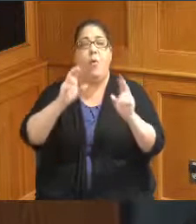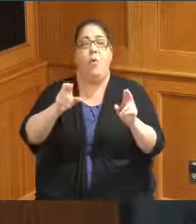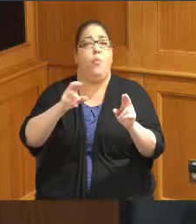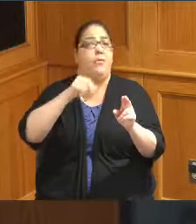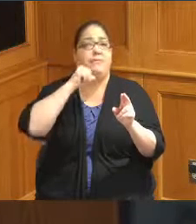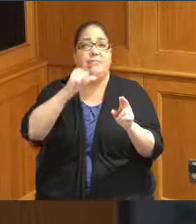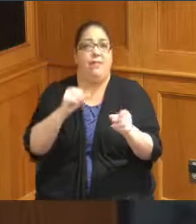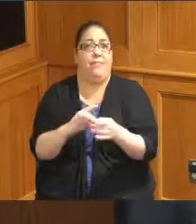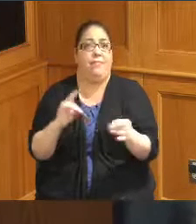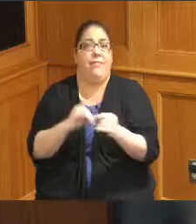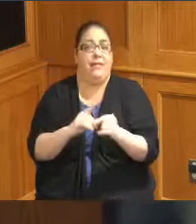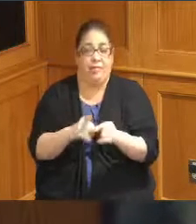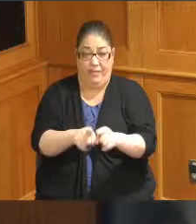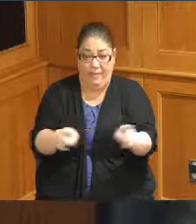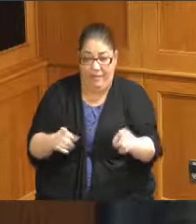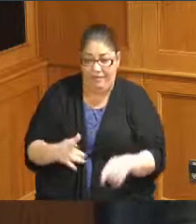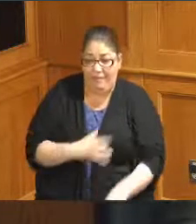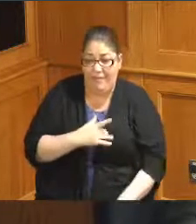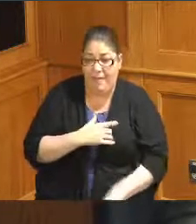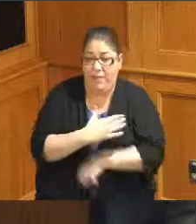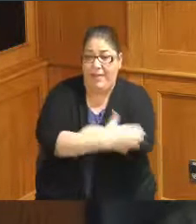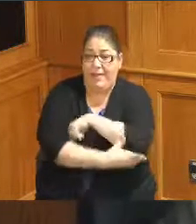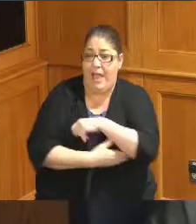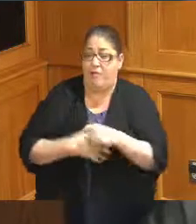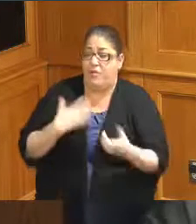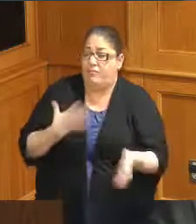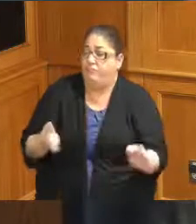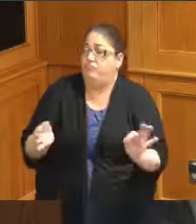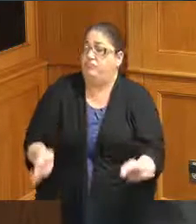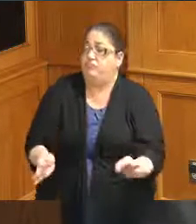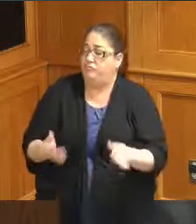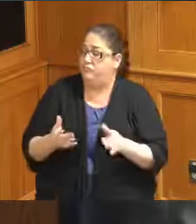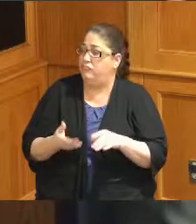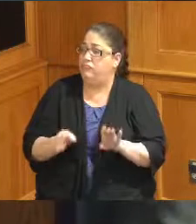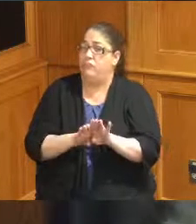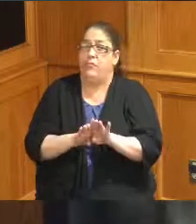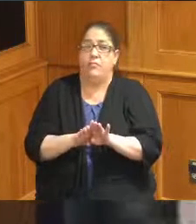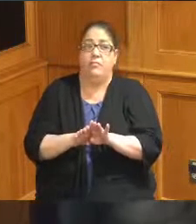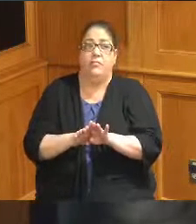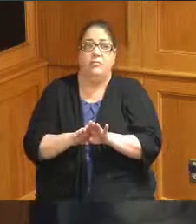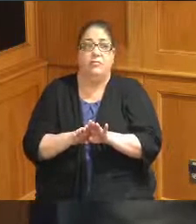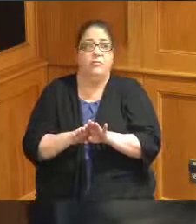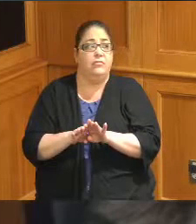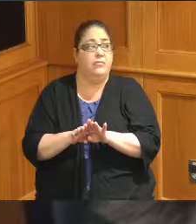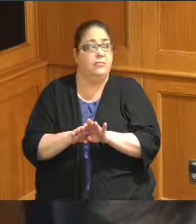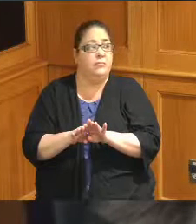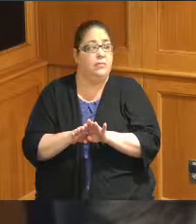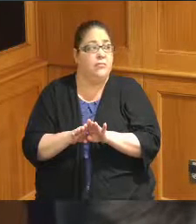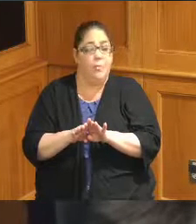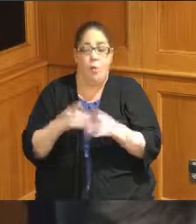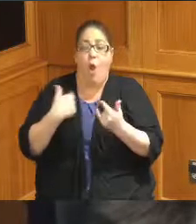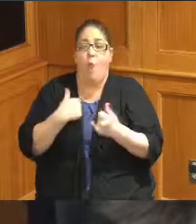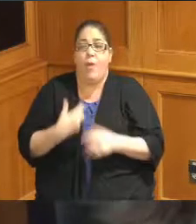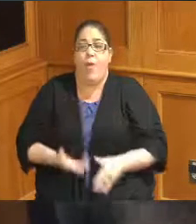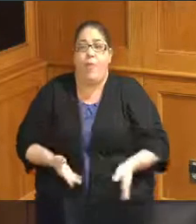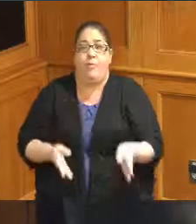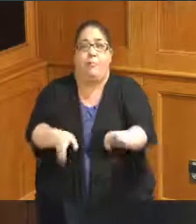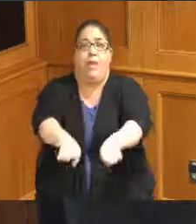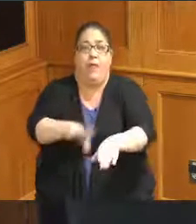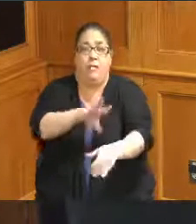message that's been given out that the county is already in to do this deal because I haven't voted